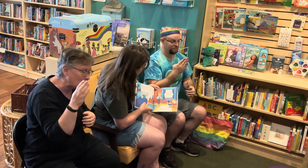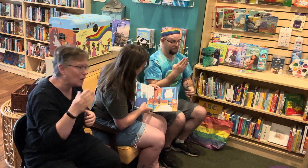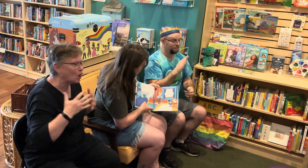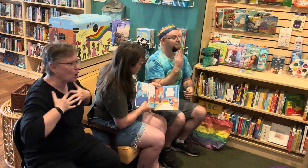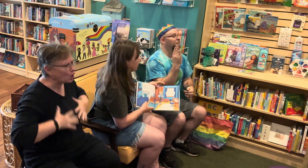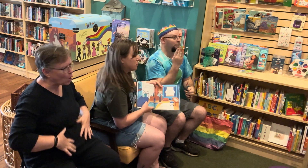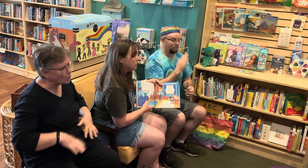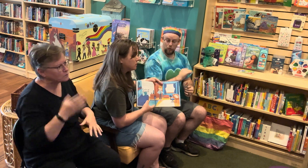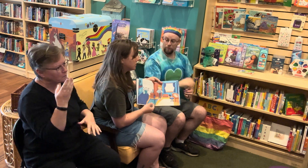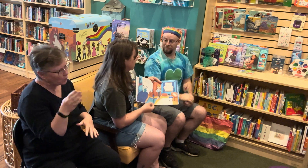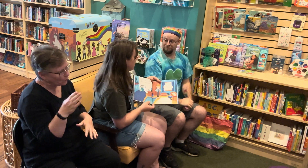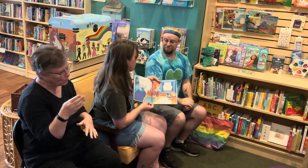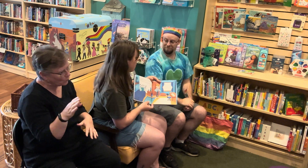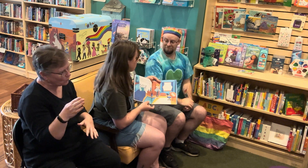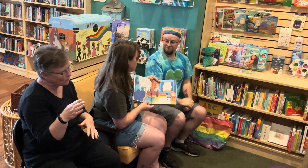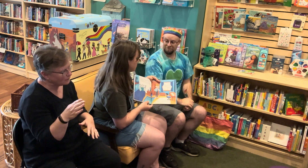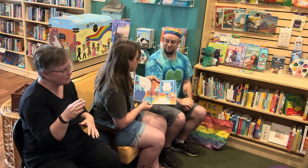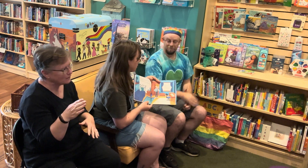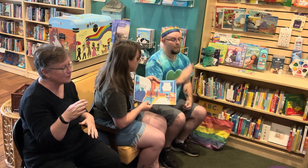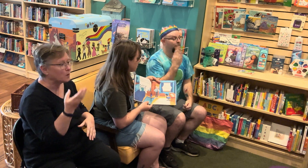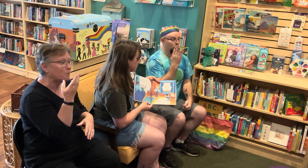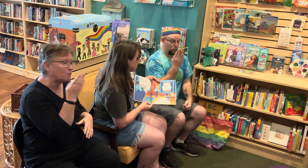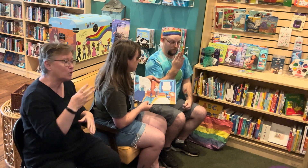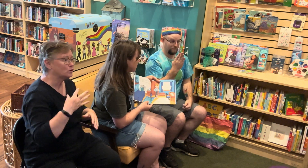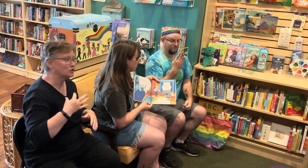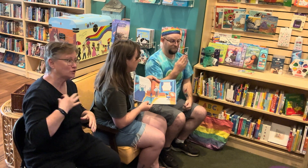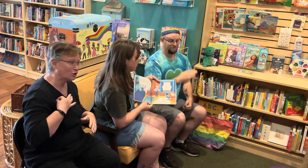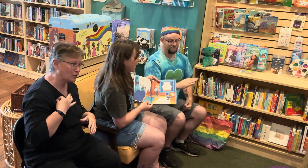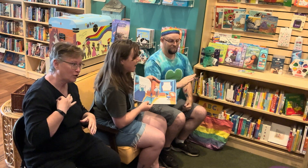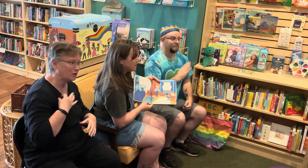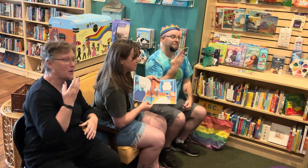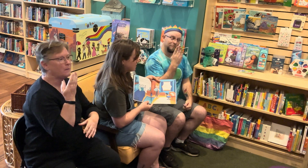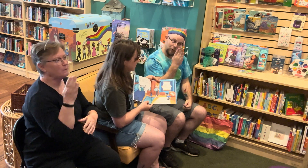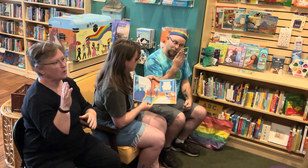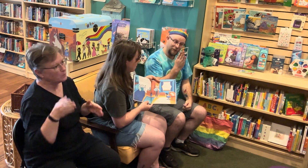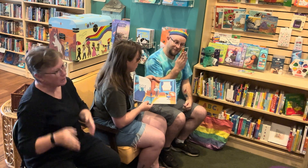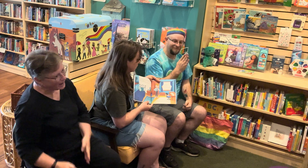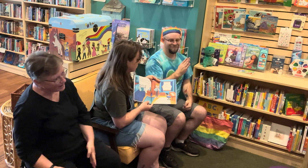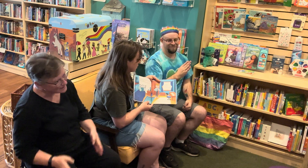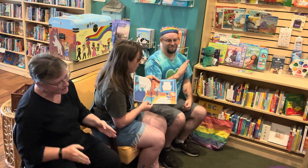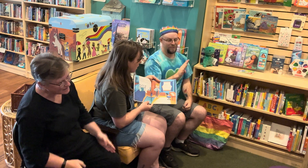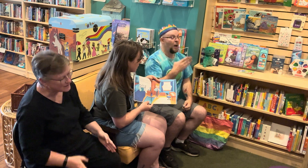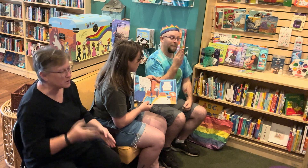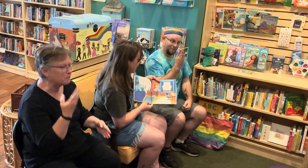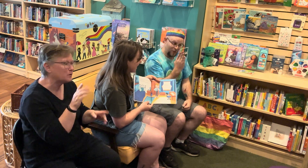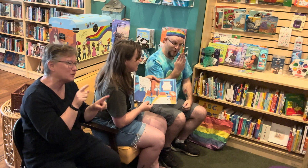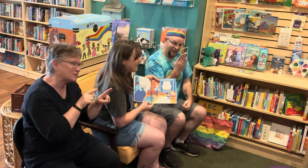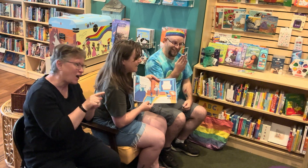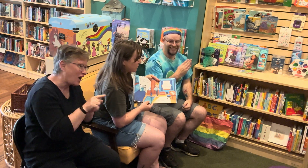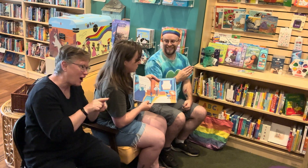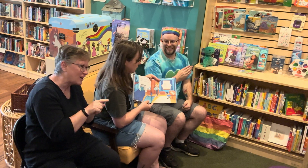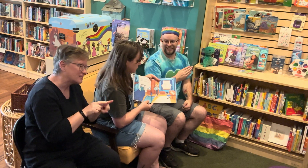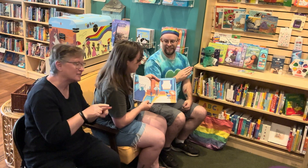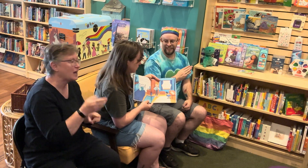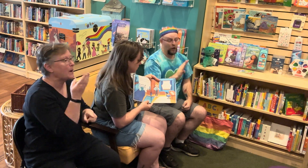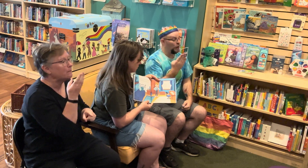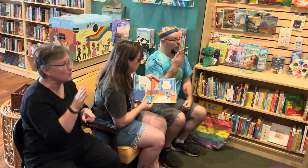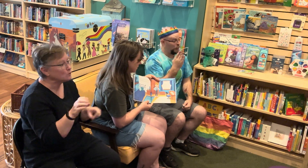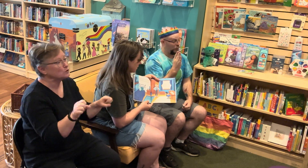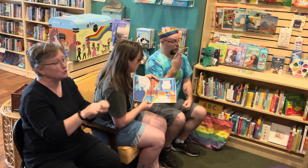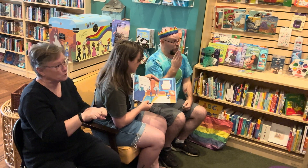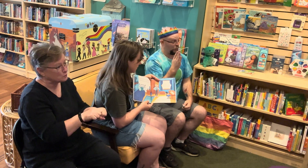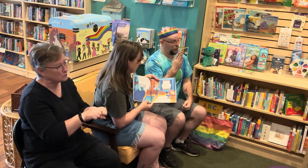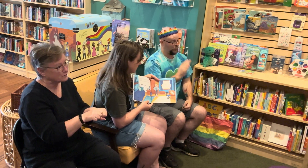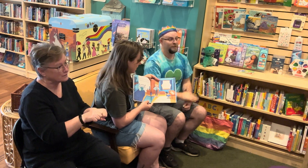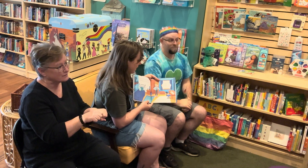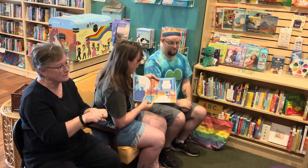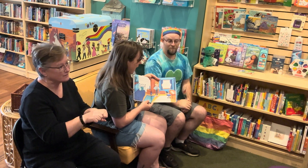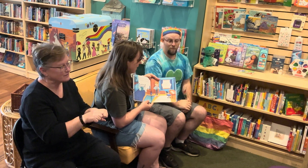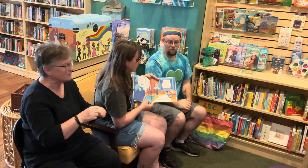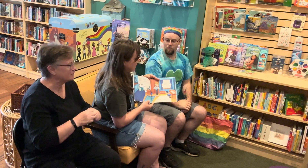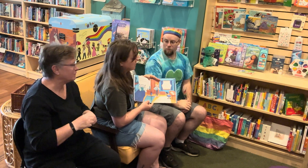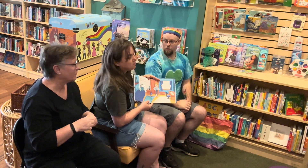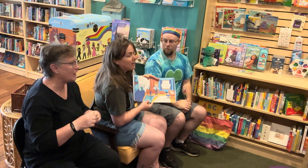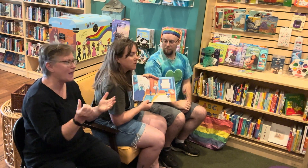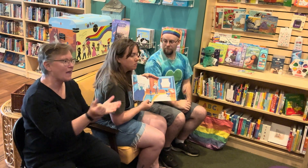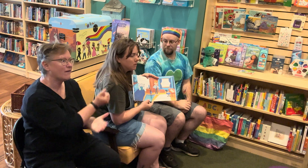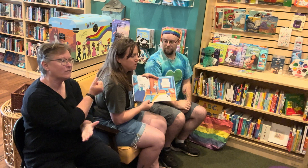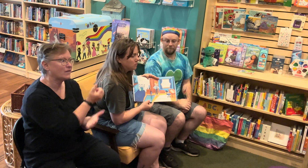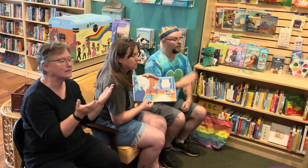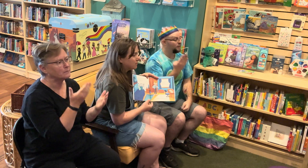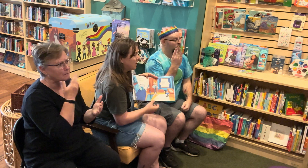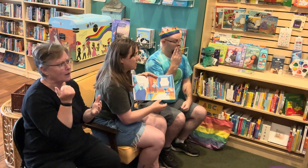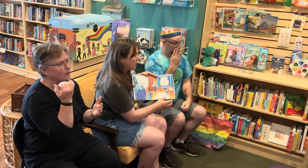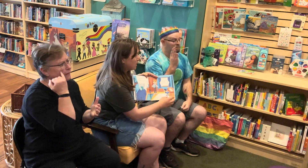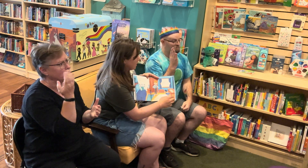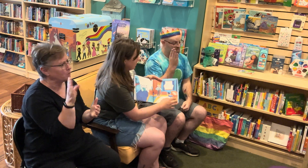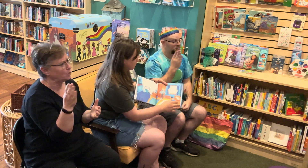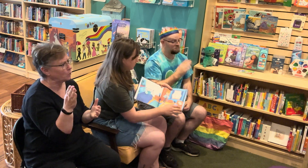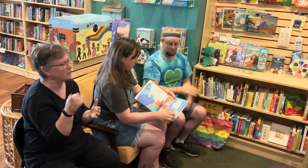were too! Blue shirts, blue pants, blue socks, and even blue shoes. "Everything's better in blue," he thought.